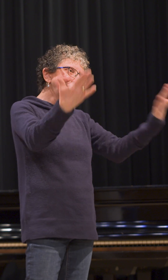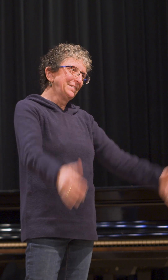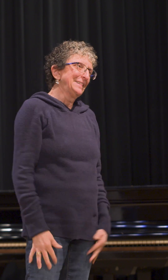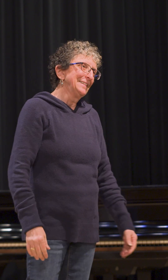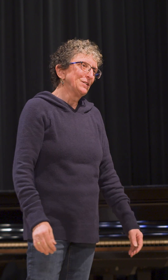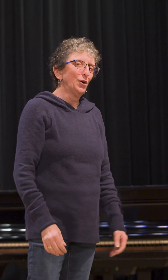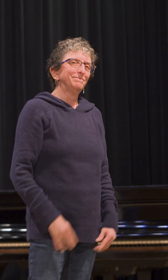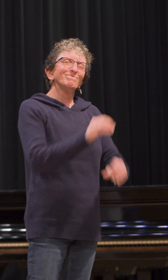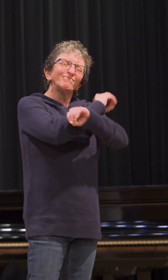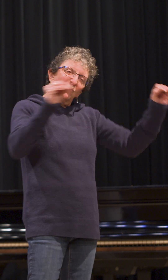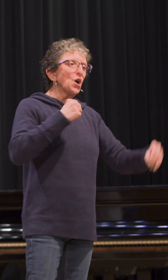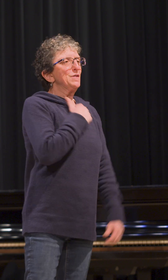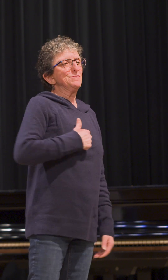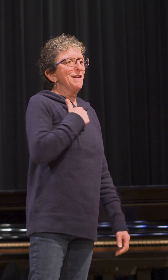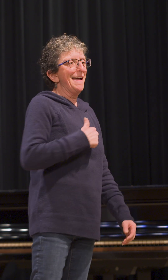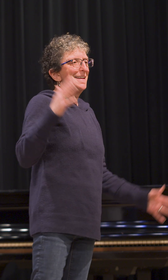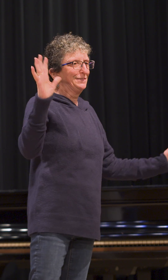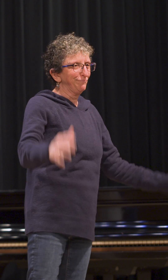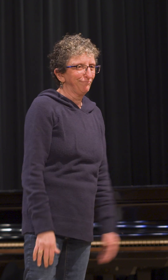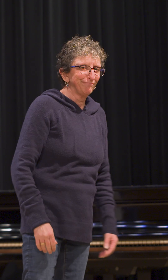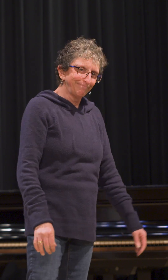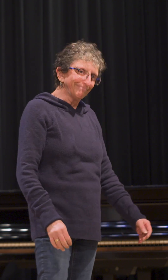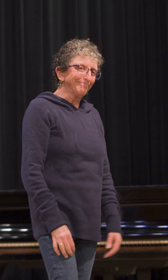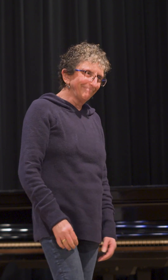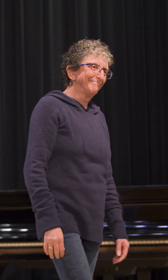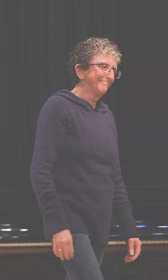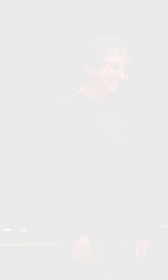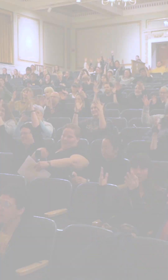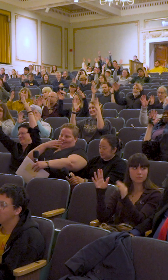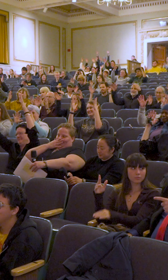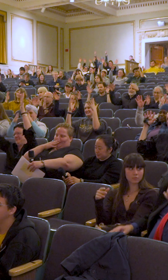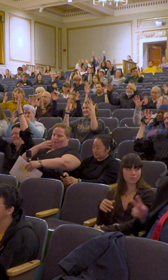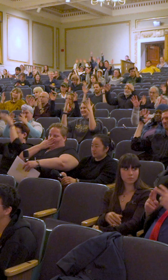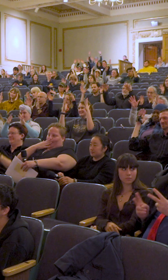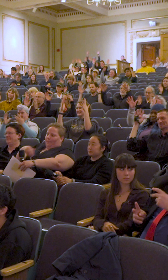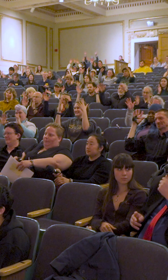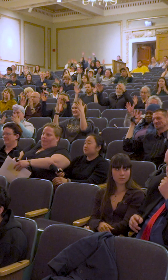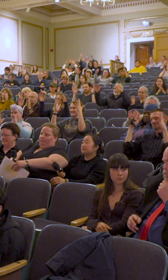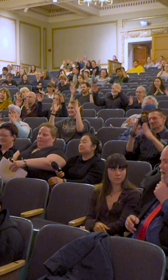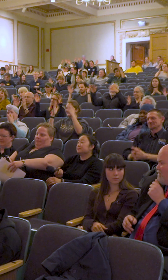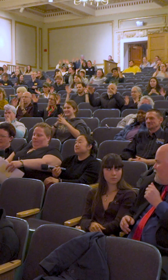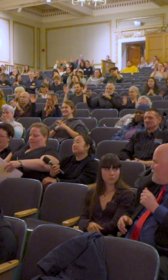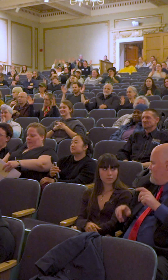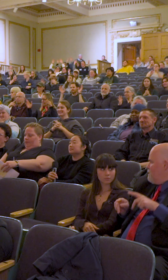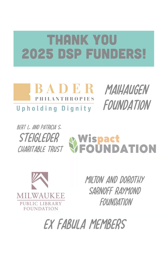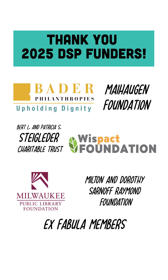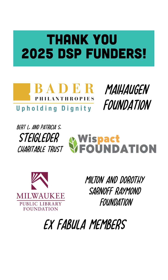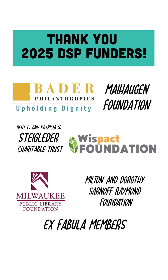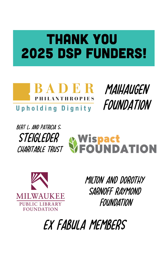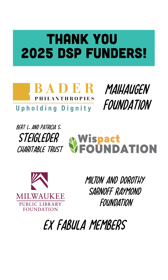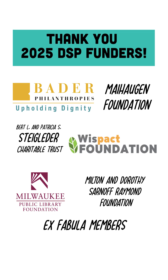Florida over Thanksgiving break, so I can surprise my sister. I have no regrets. Sorry, not sorry.